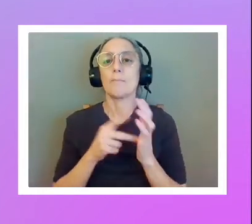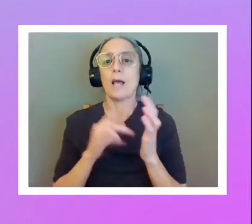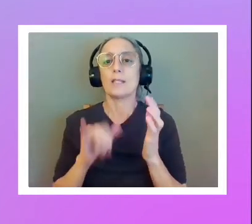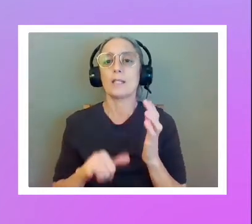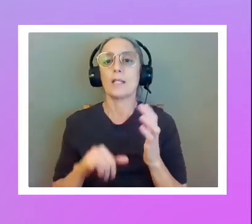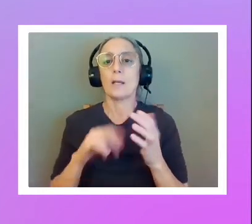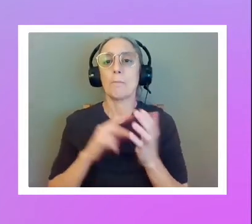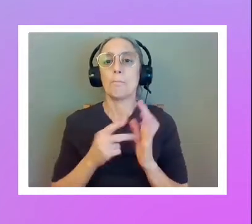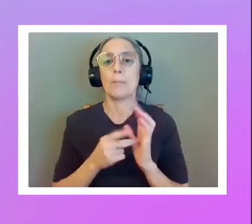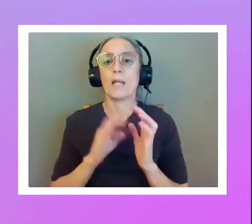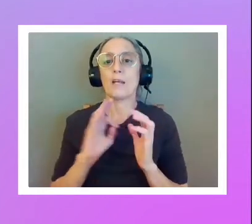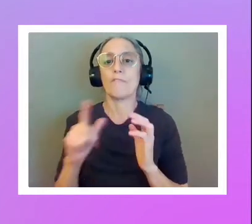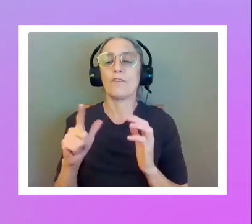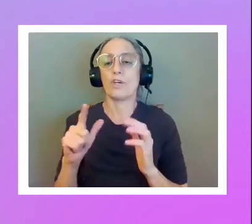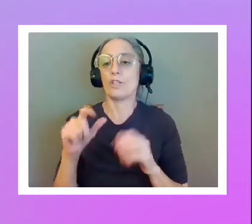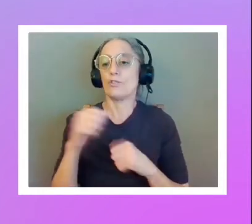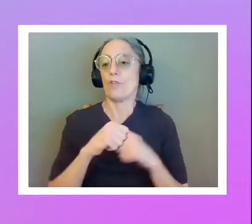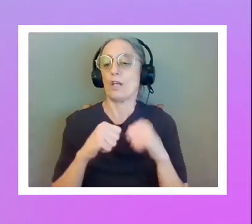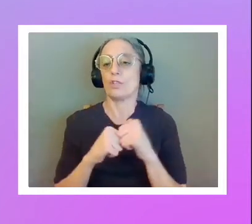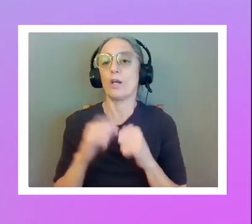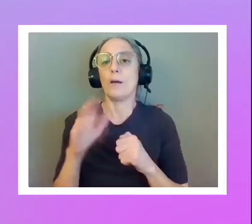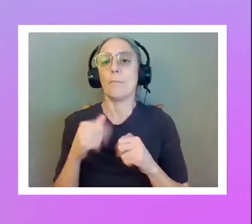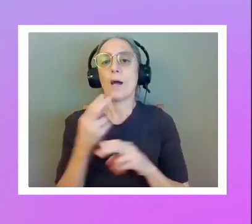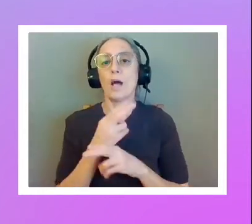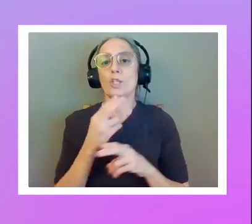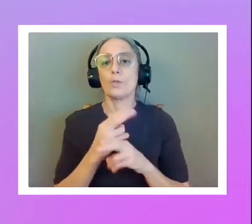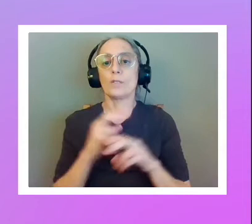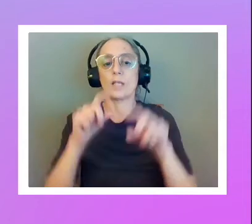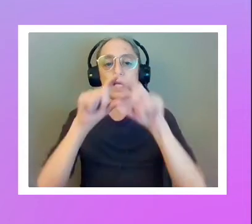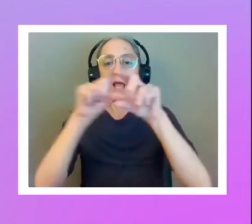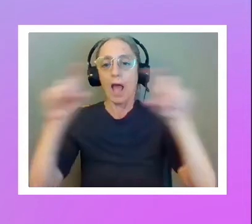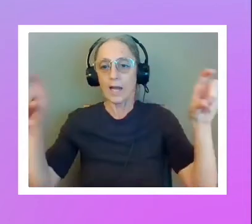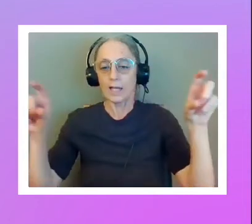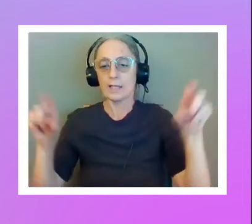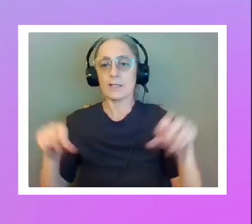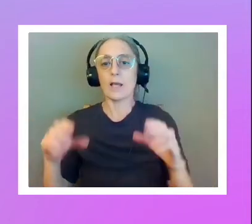by using headings and paragraphs appropriately.